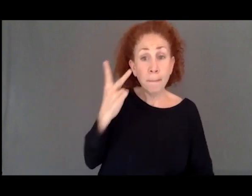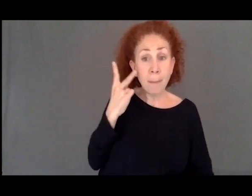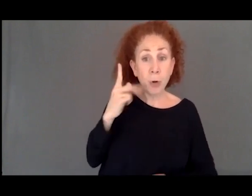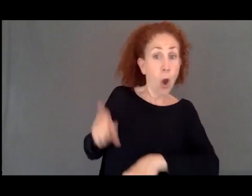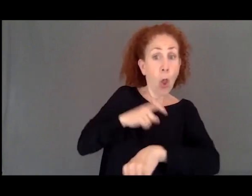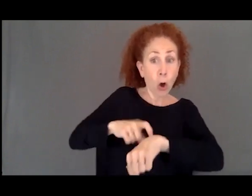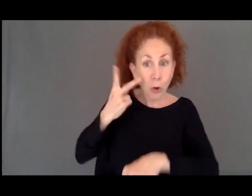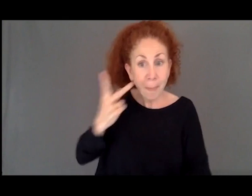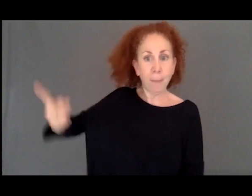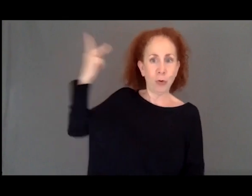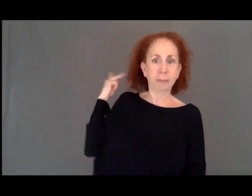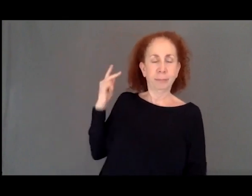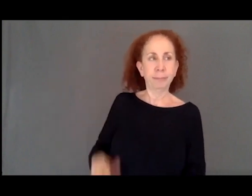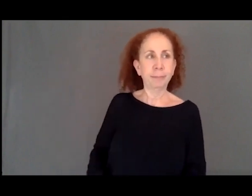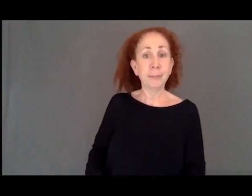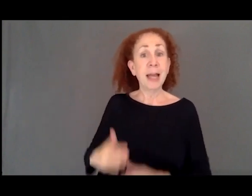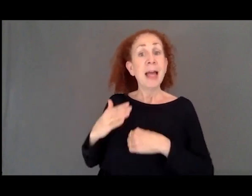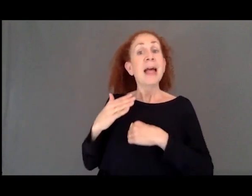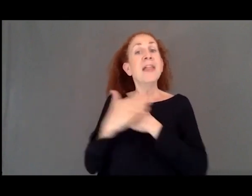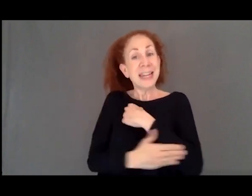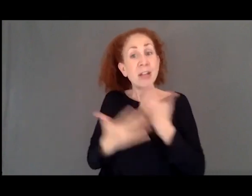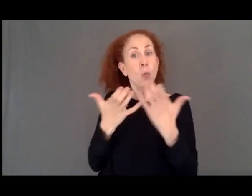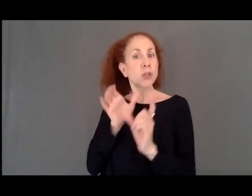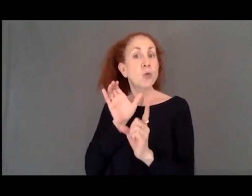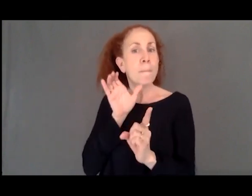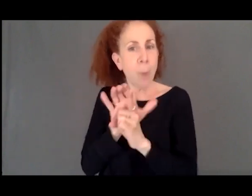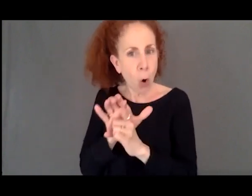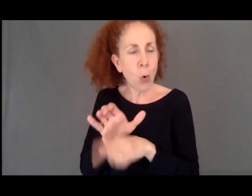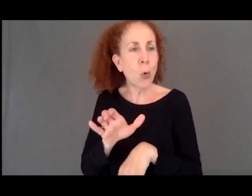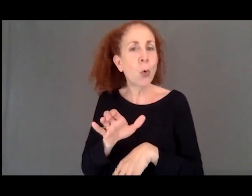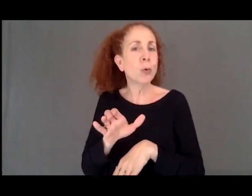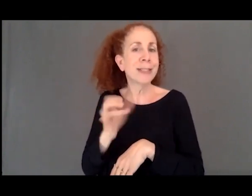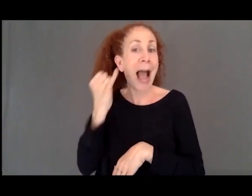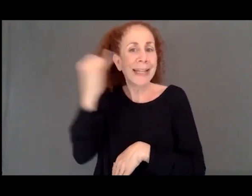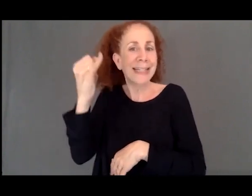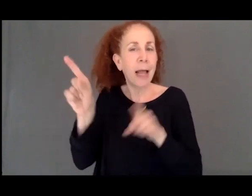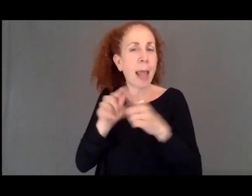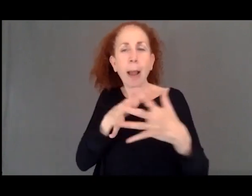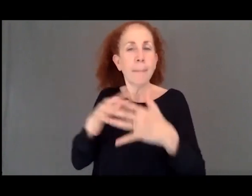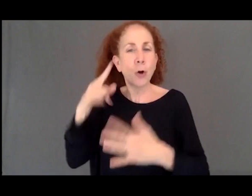want to impose this very ideological long-term memory on us, like the American dream, for example.